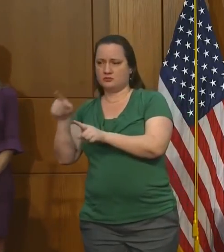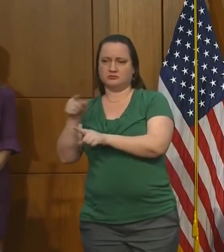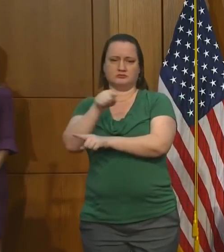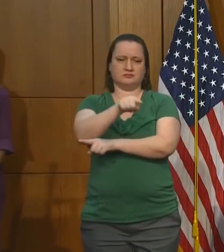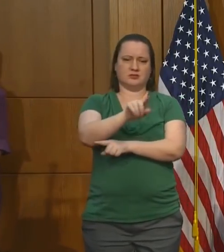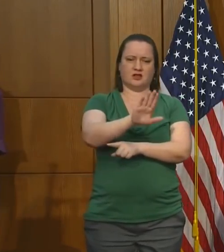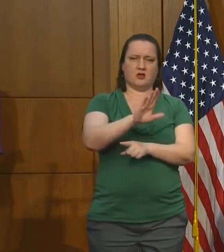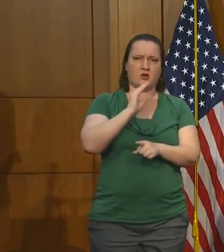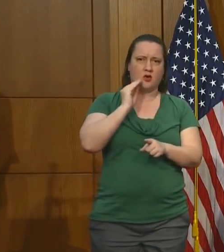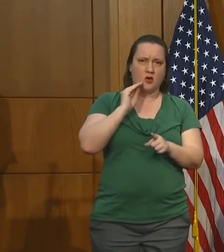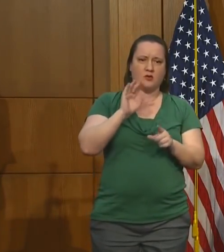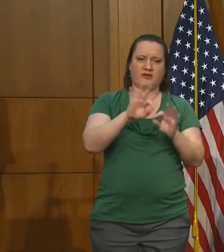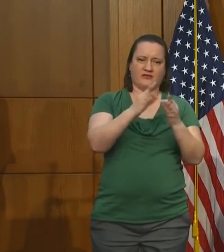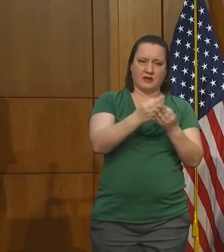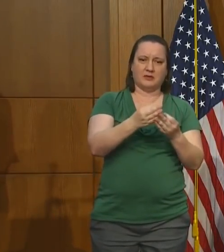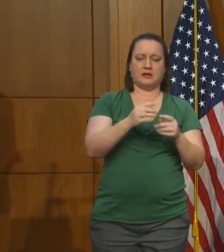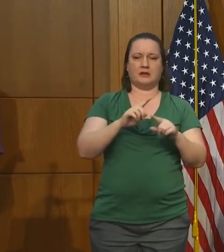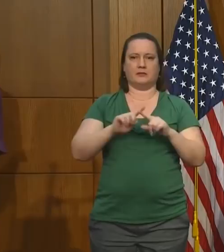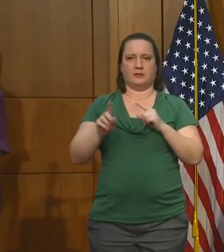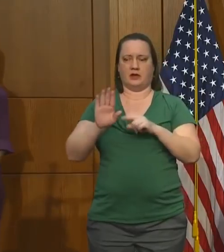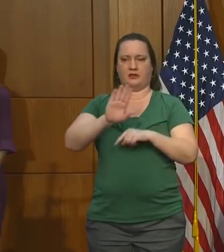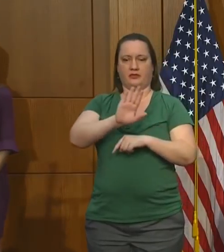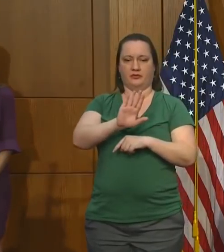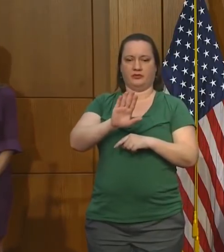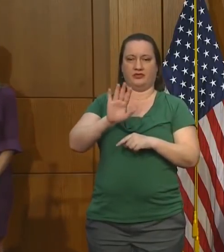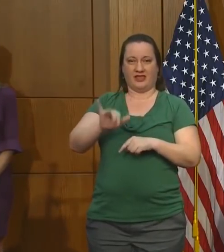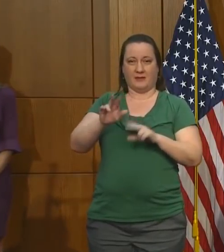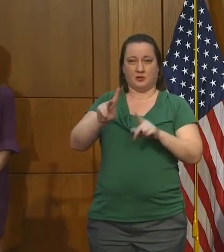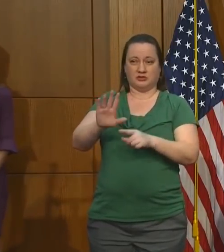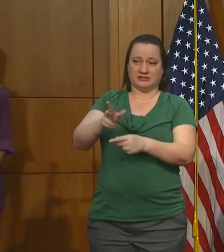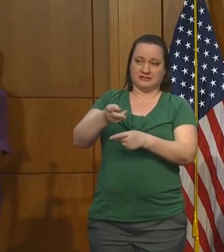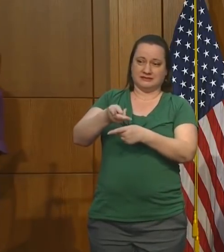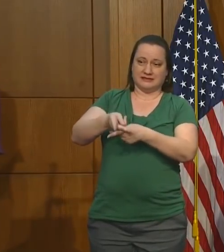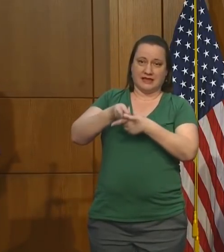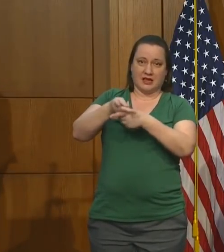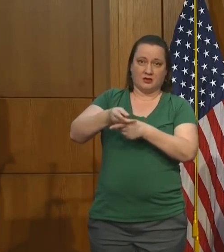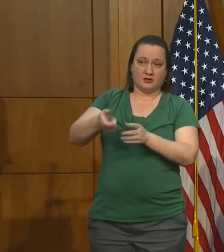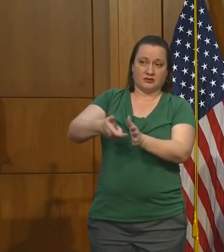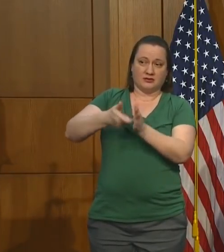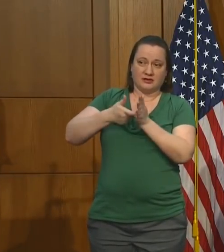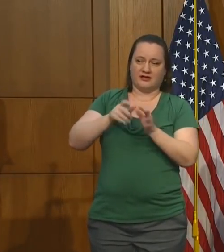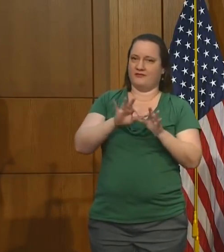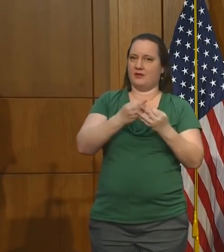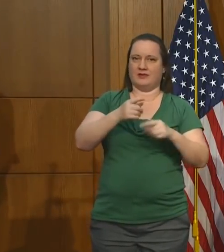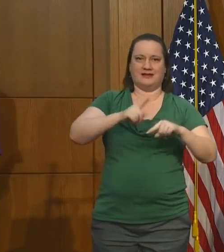SOUNDS GOOD TO SAY WELL LET'S MOVE THIS PATIENT FROM THE NURSING HOME FOR EXAMPLE TO.